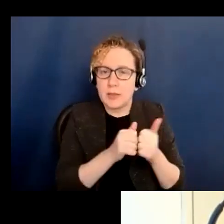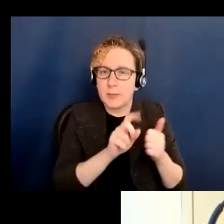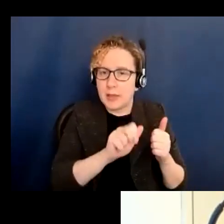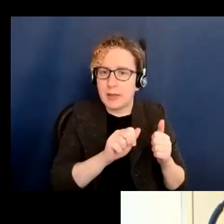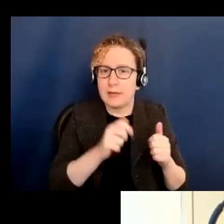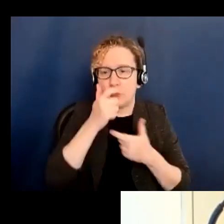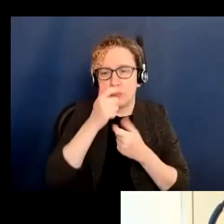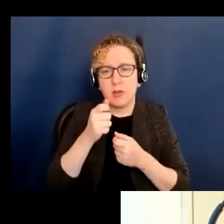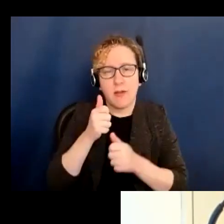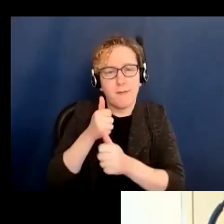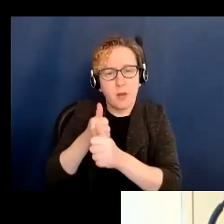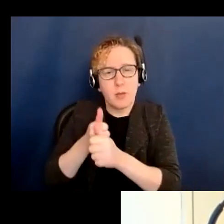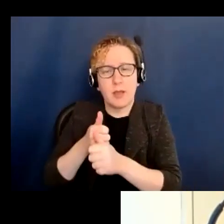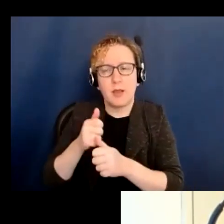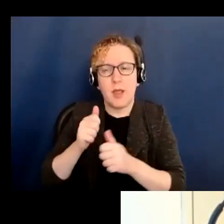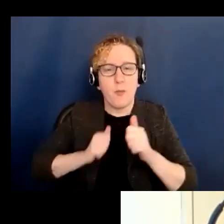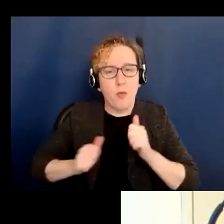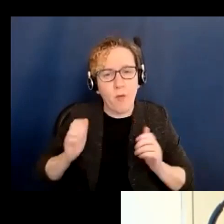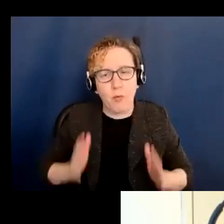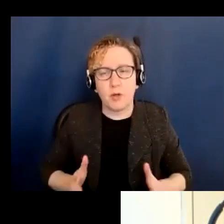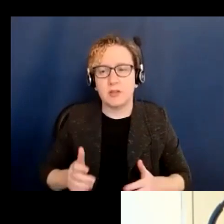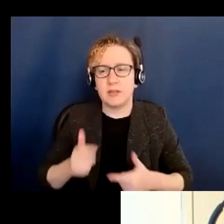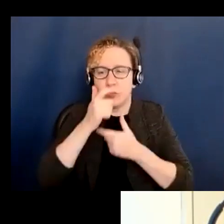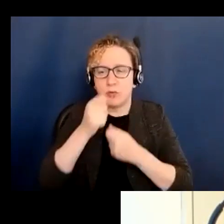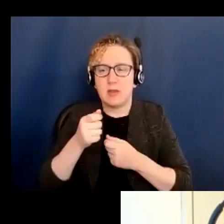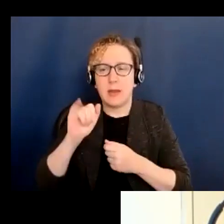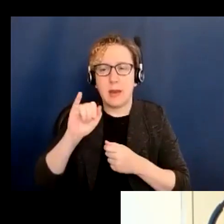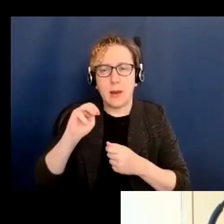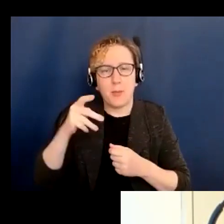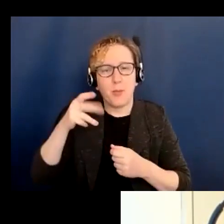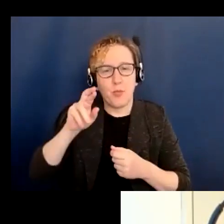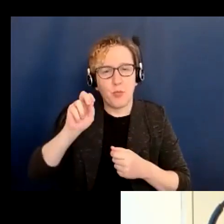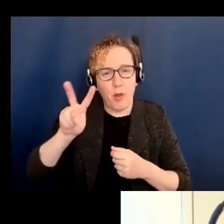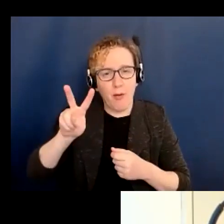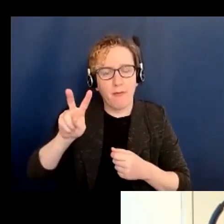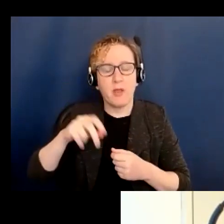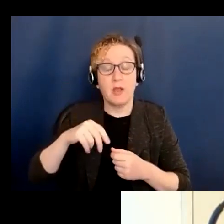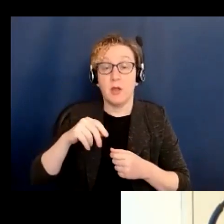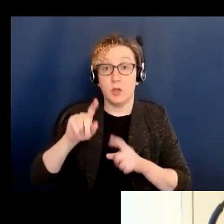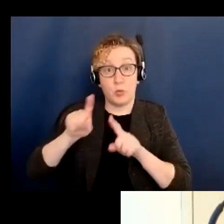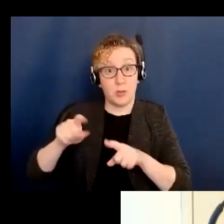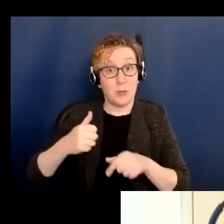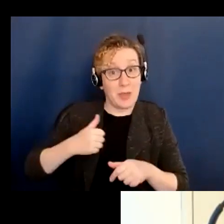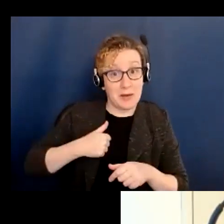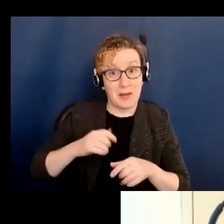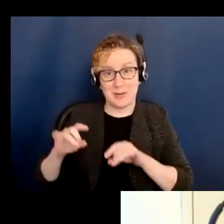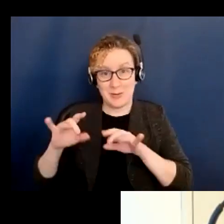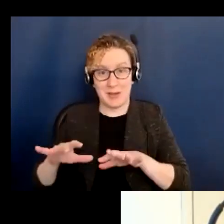She had gone to Canada, Italy and Australia. She was also a new wheelchair user.